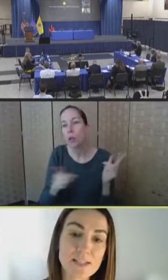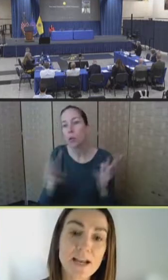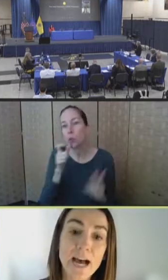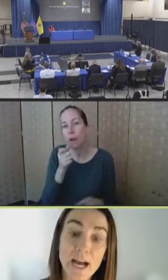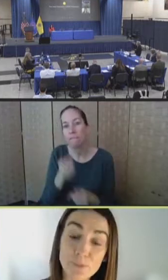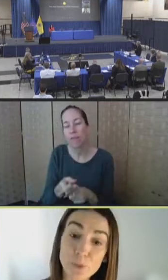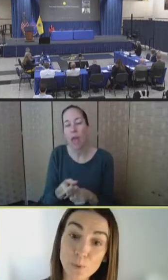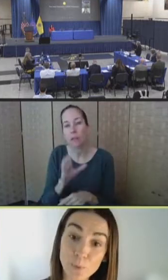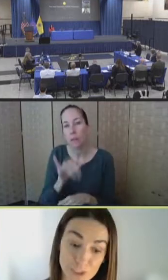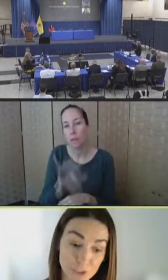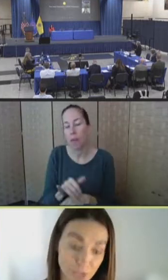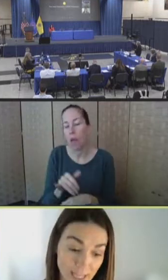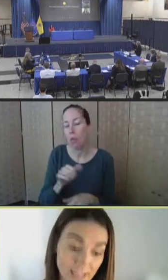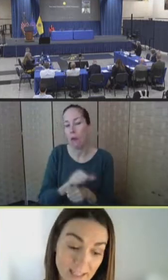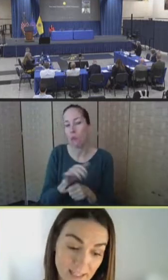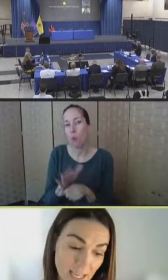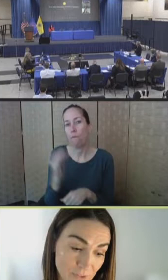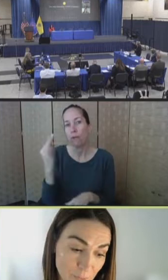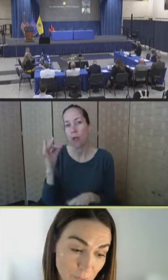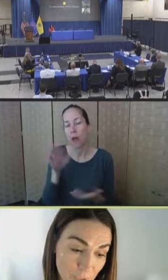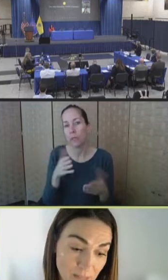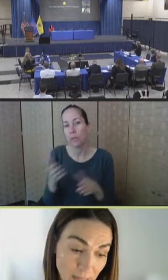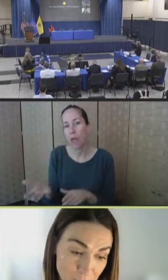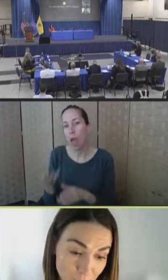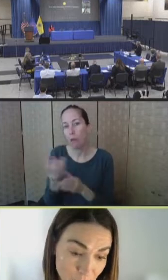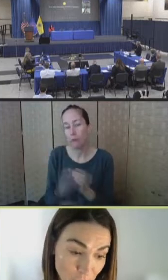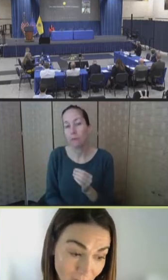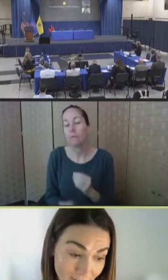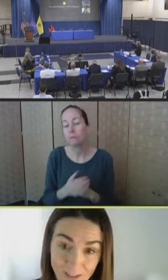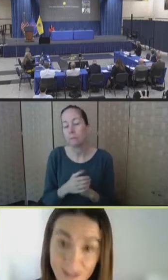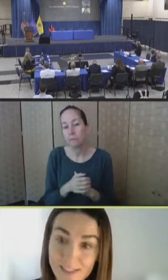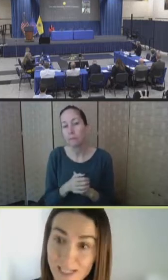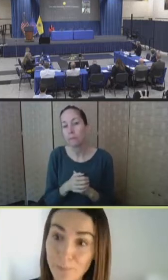So, we wanted to create an indicator that would allow us to really track in lockstep